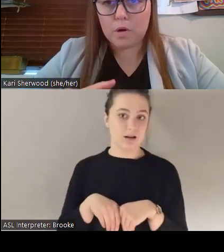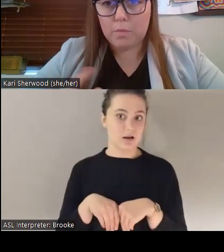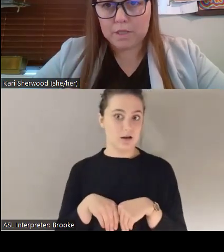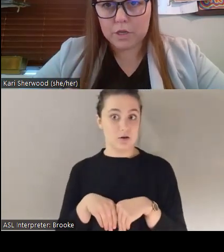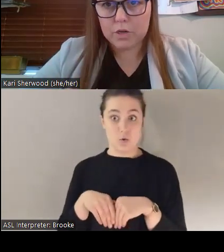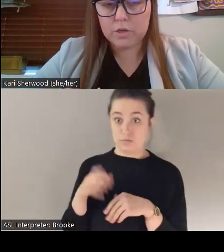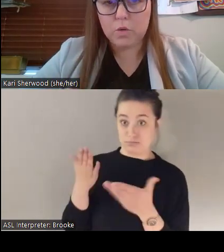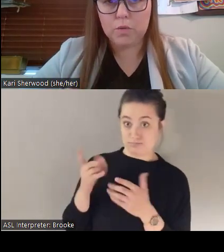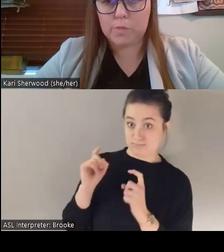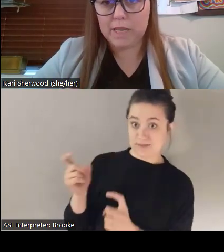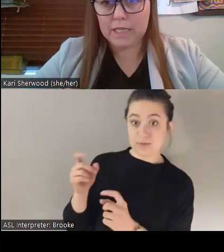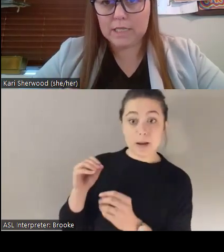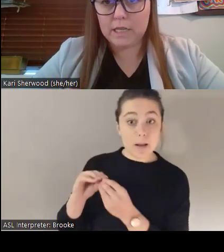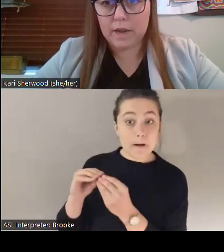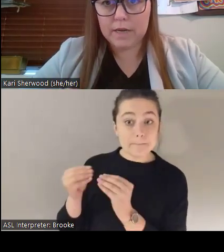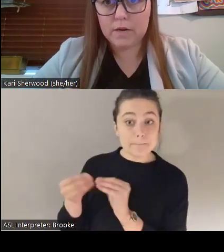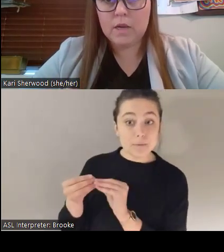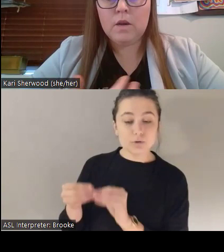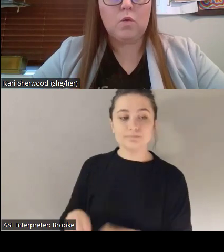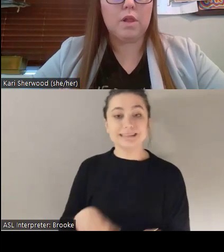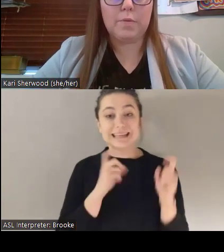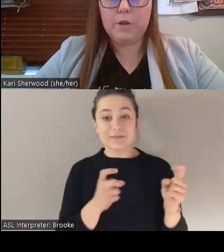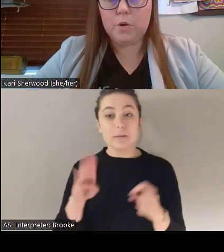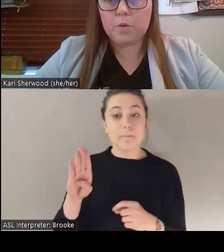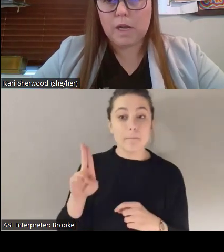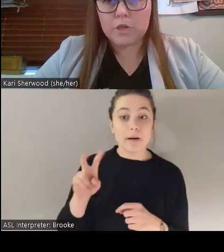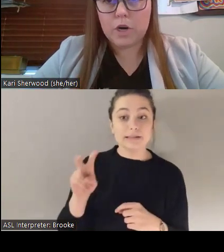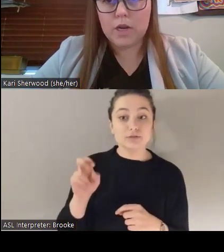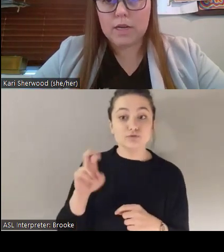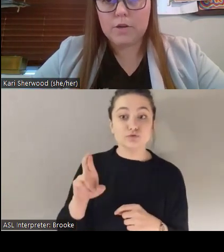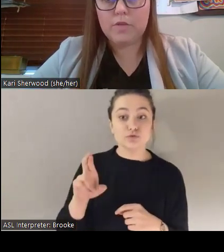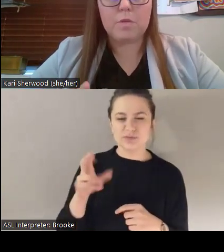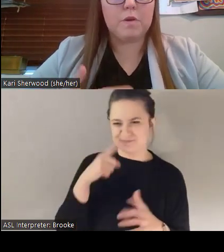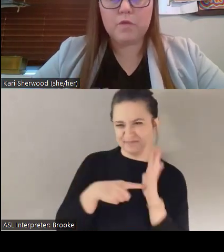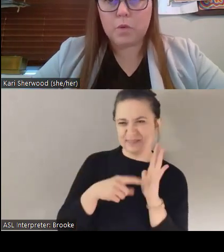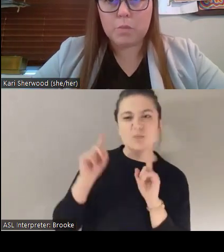or a buzzer to hold their place in line. Or like when you go to a restaurant and you give them a phone number